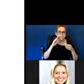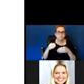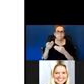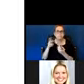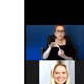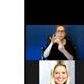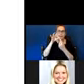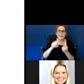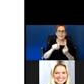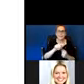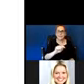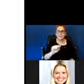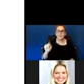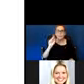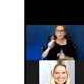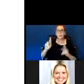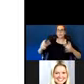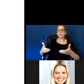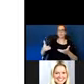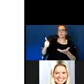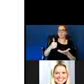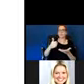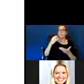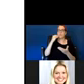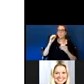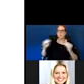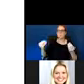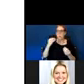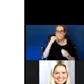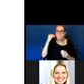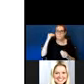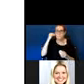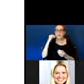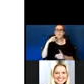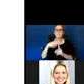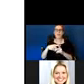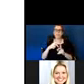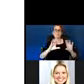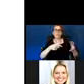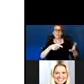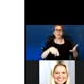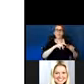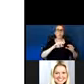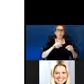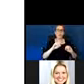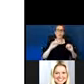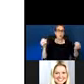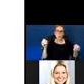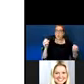and especially the unsheltered or unsheltered neighbors. And so to address their unique needs,